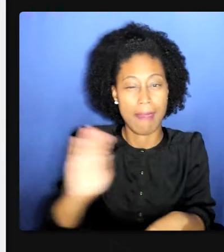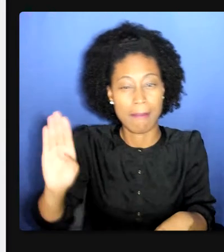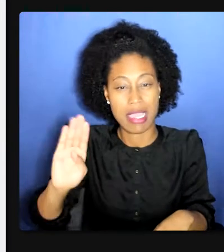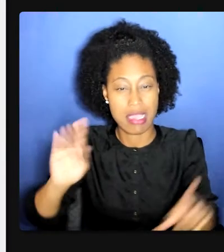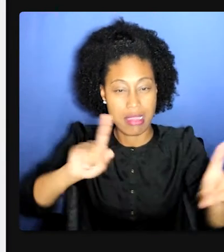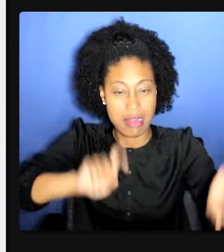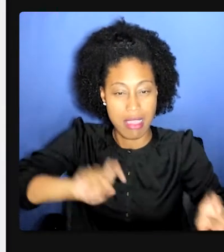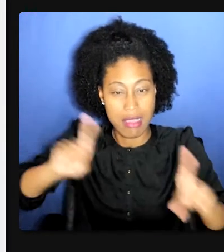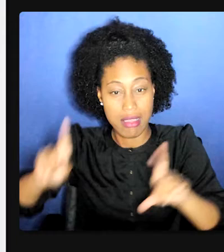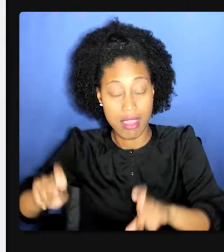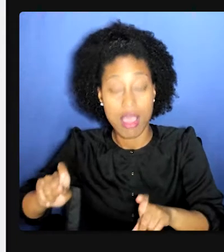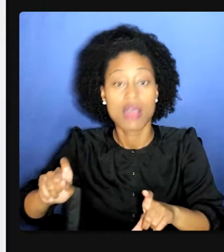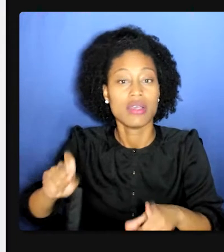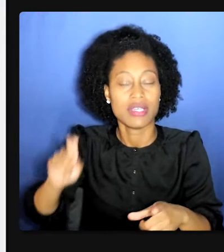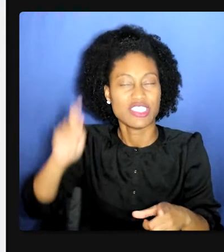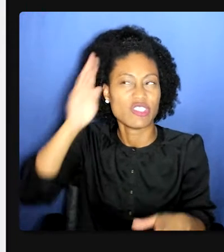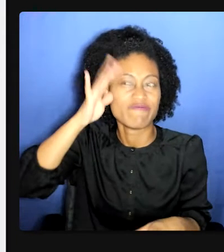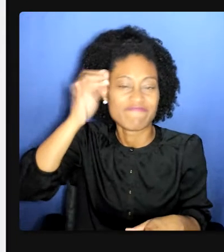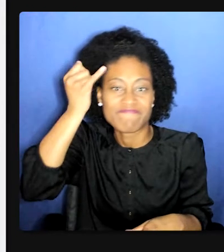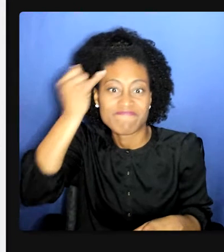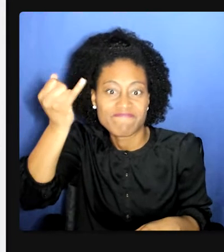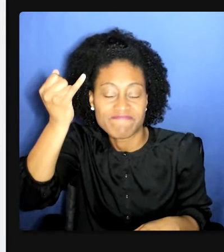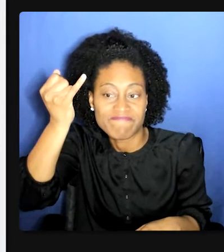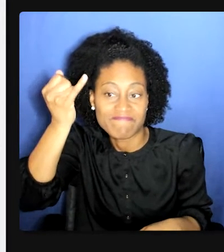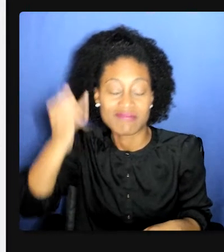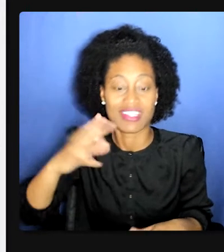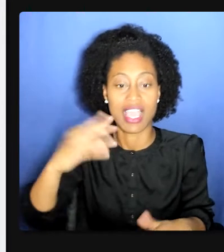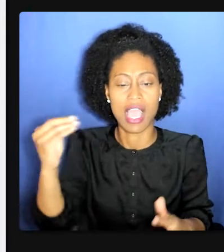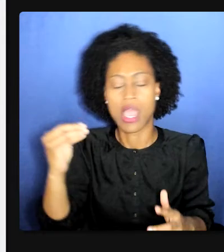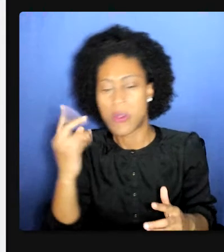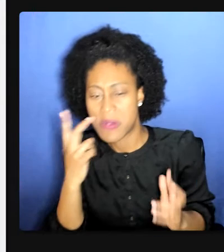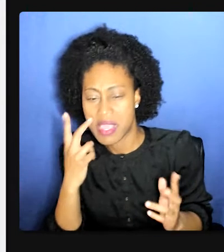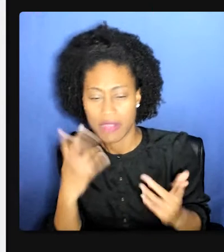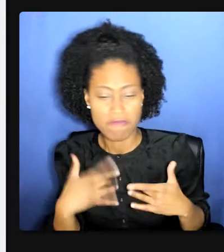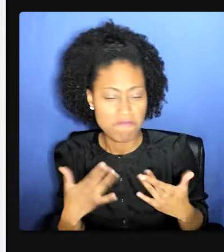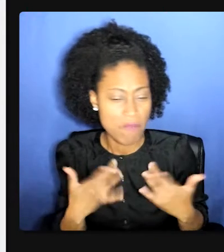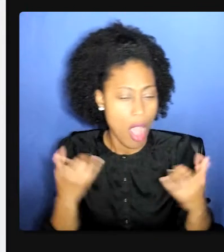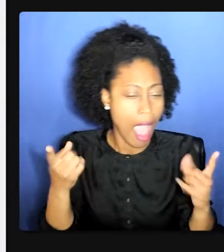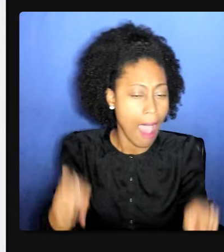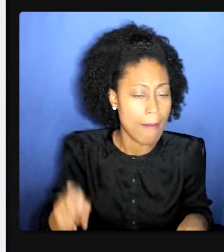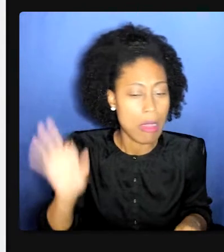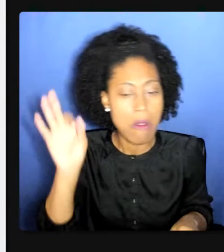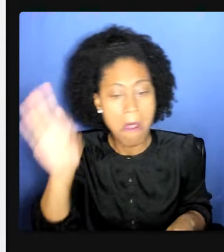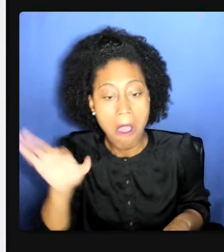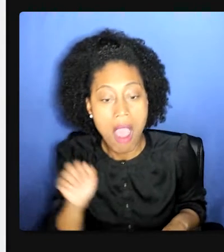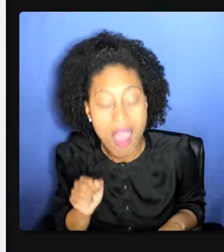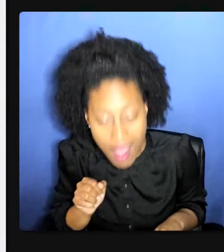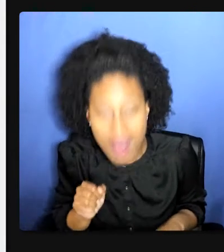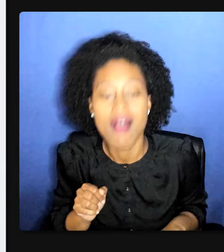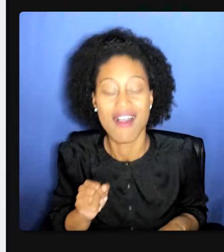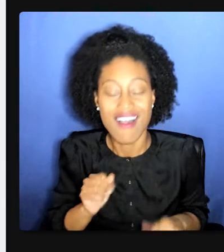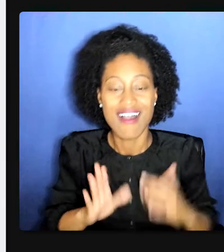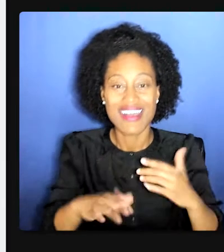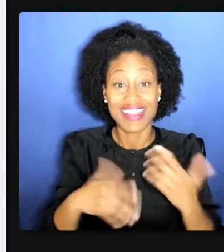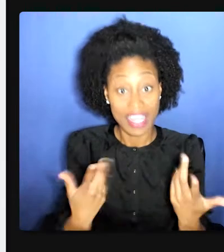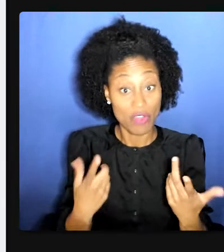to analyze your hypothesis and maximize clear engagement. Here, you target a set of players or segments